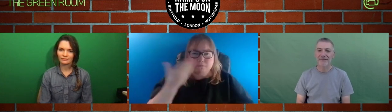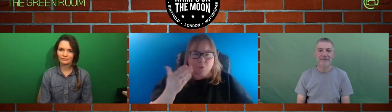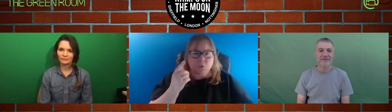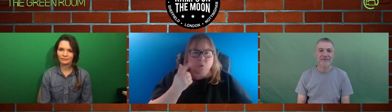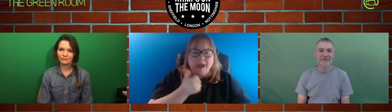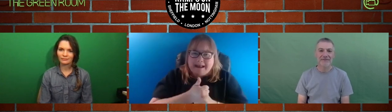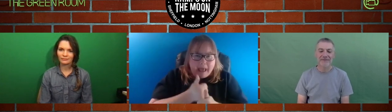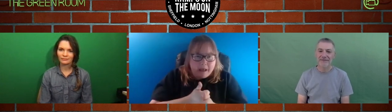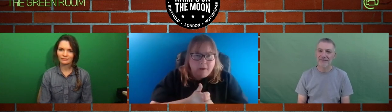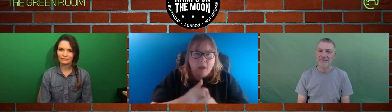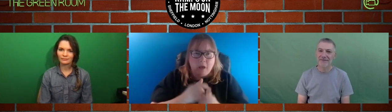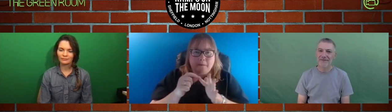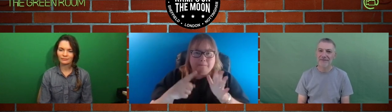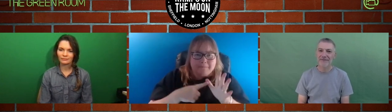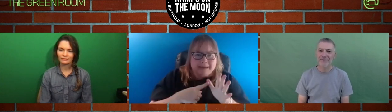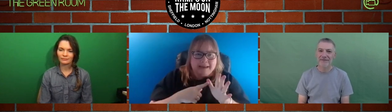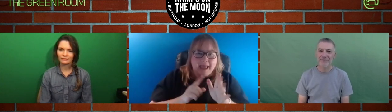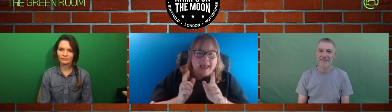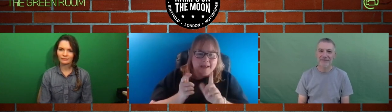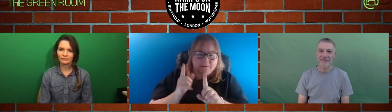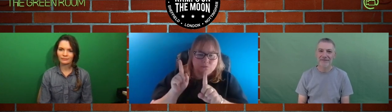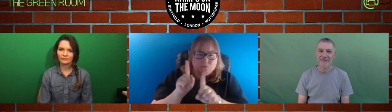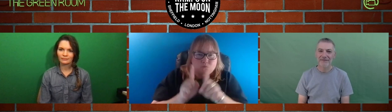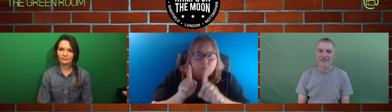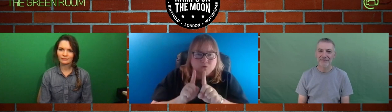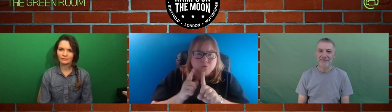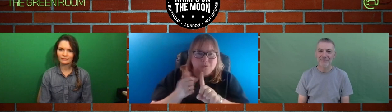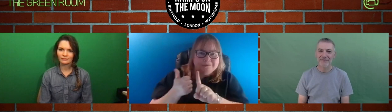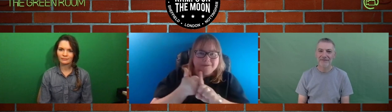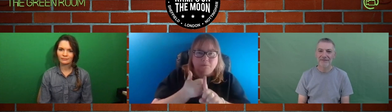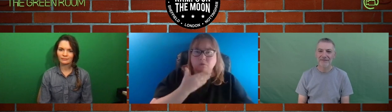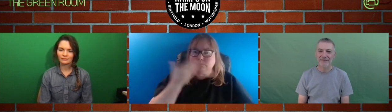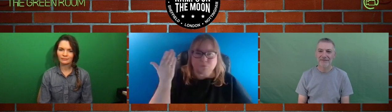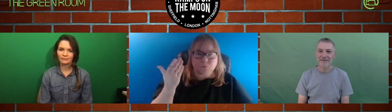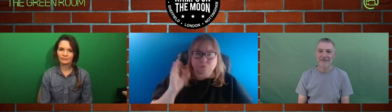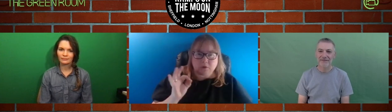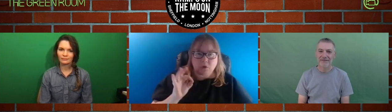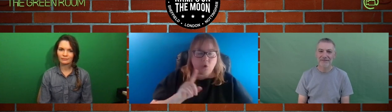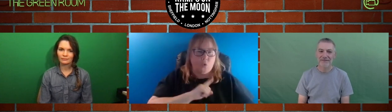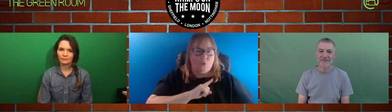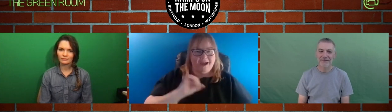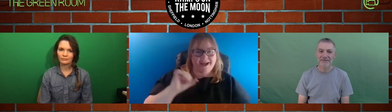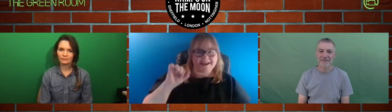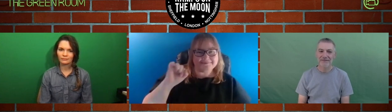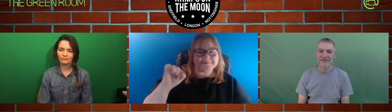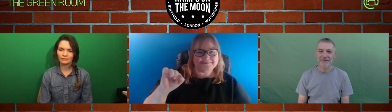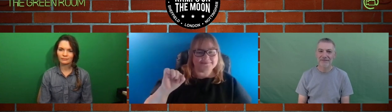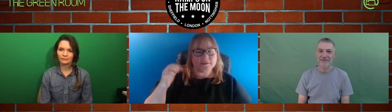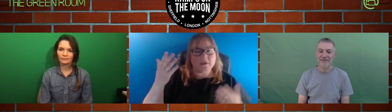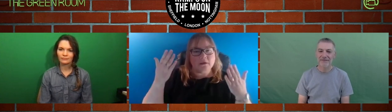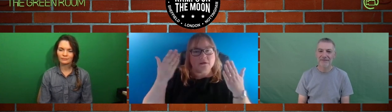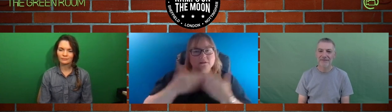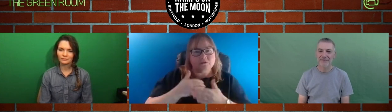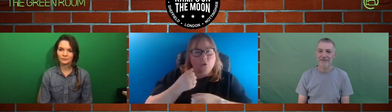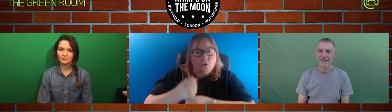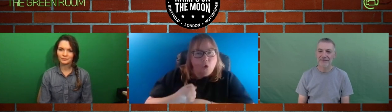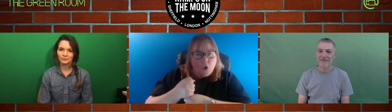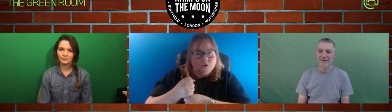support people one-on-one because everything in that space is set up to support learning disabled actors. You all have learning disabilities and you all